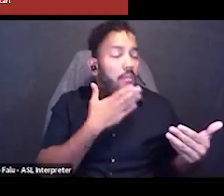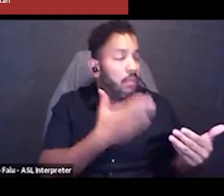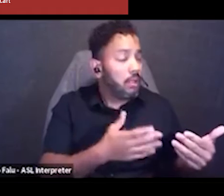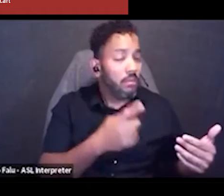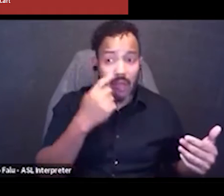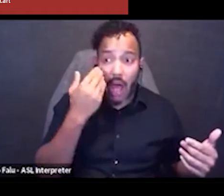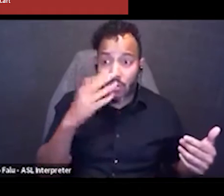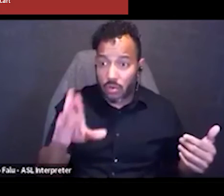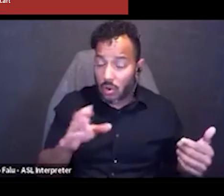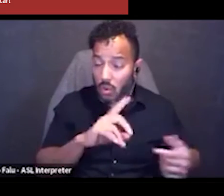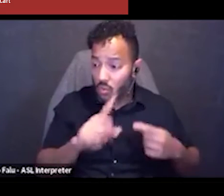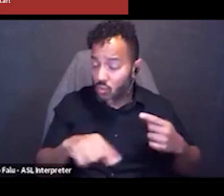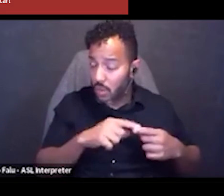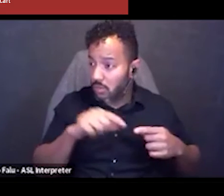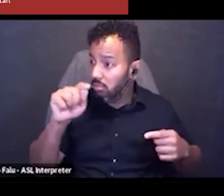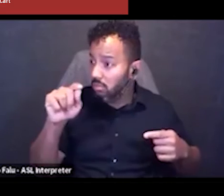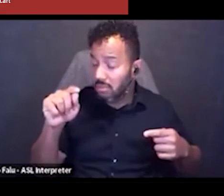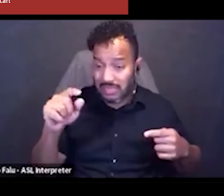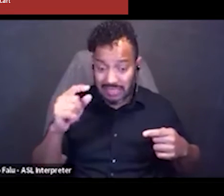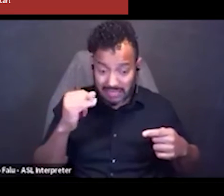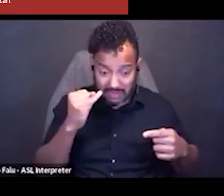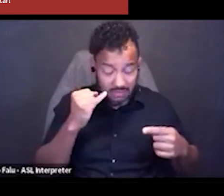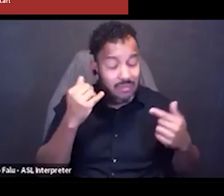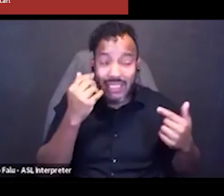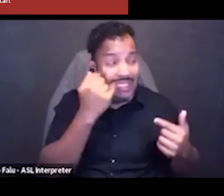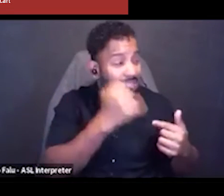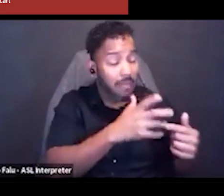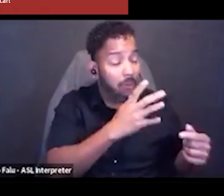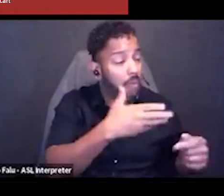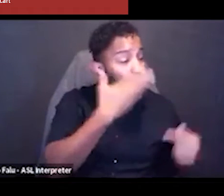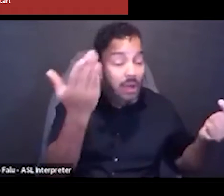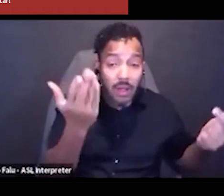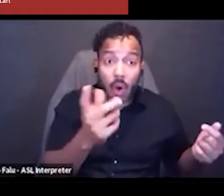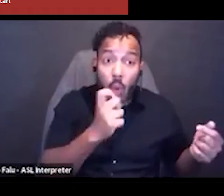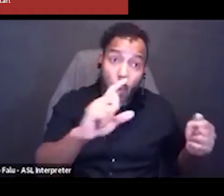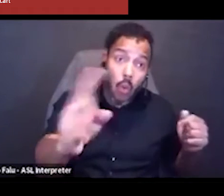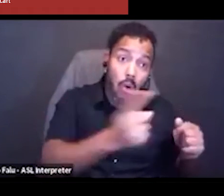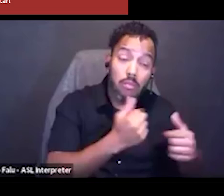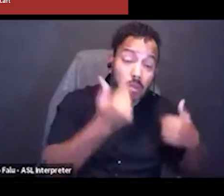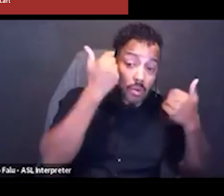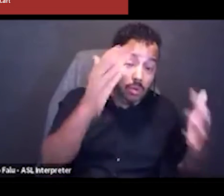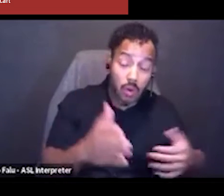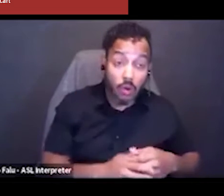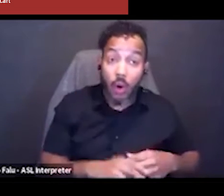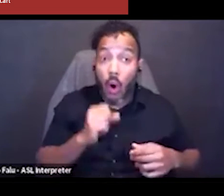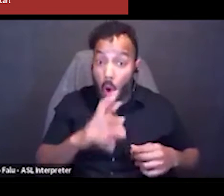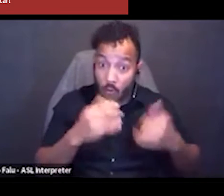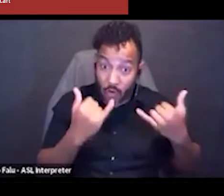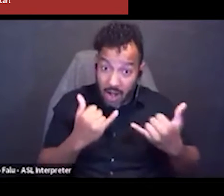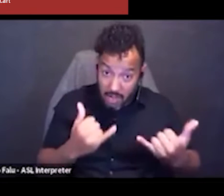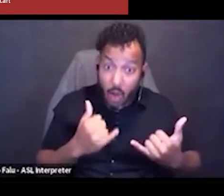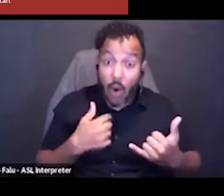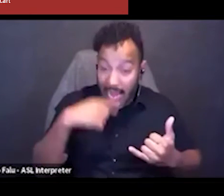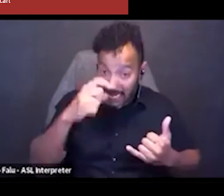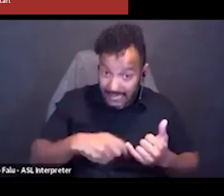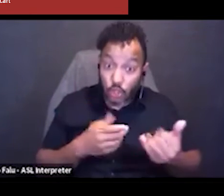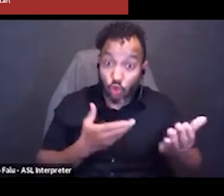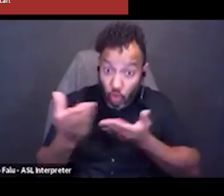into my house or, you know, who knows if they would have shown up. And I would have been stuck without an aide.